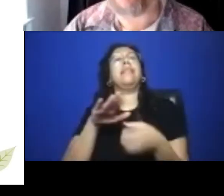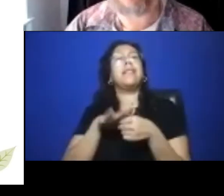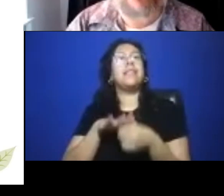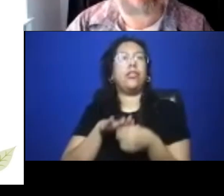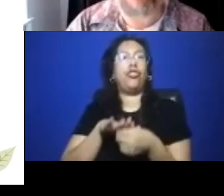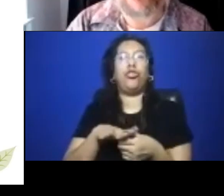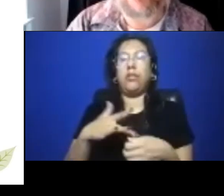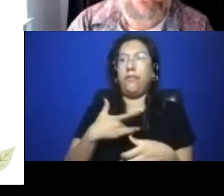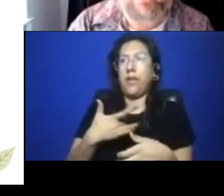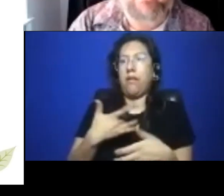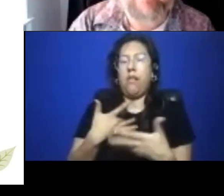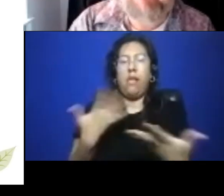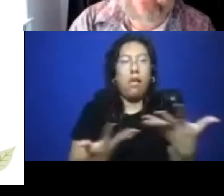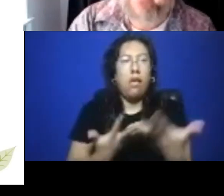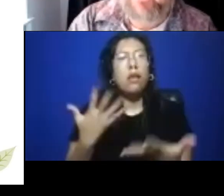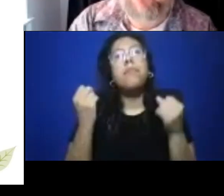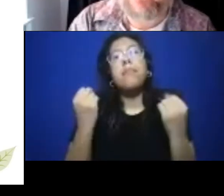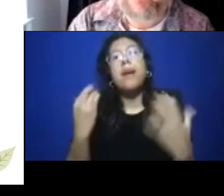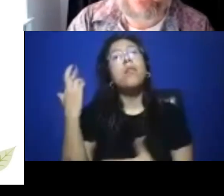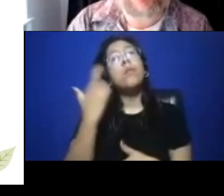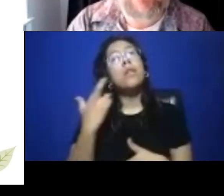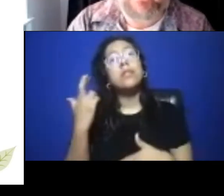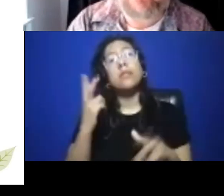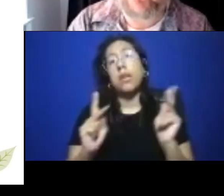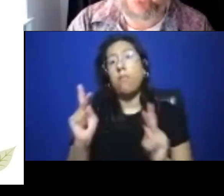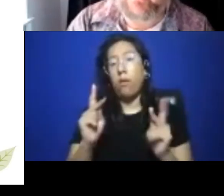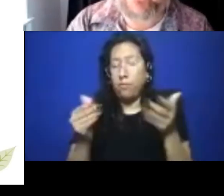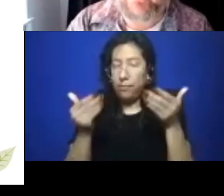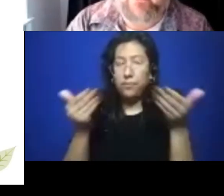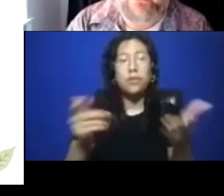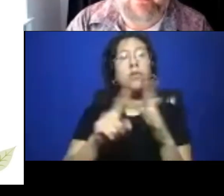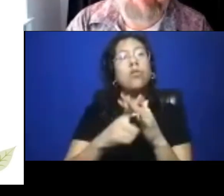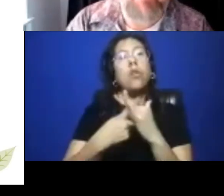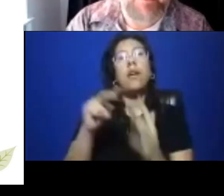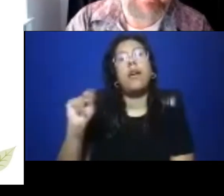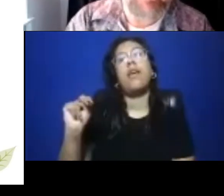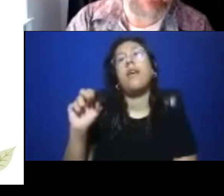There's a lot of reasons why people engage in non-suicidal self-injury.